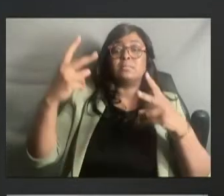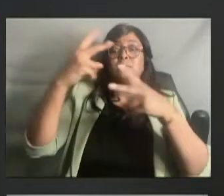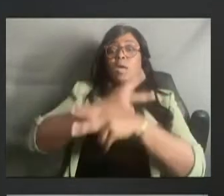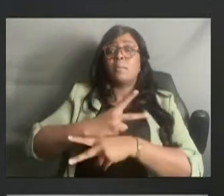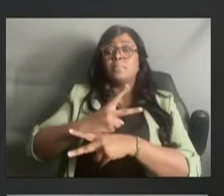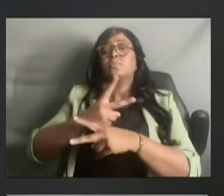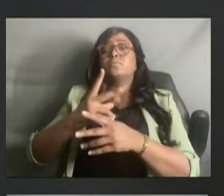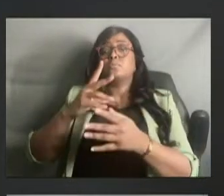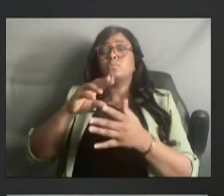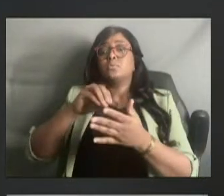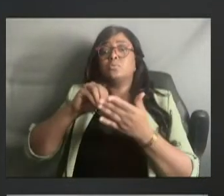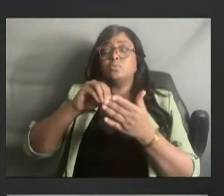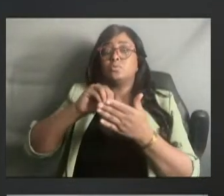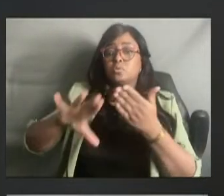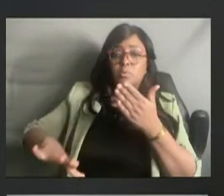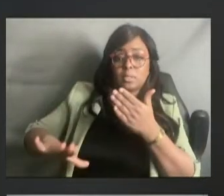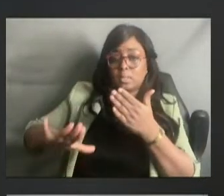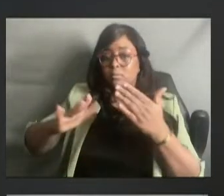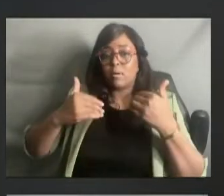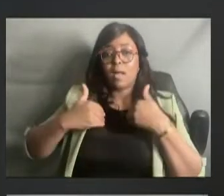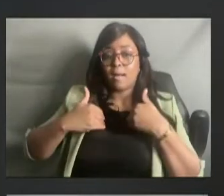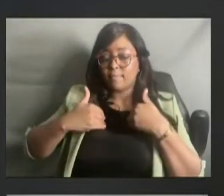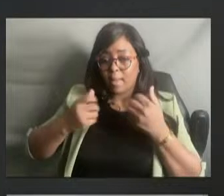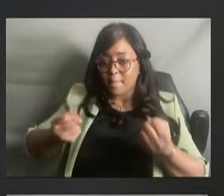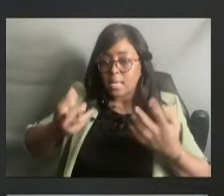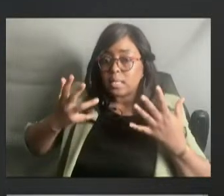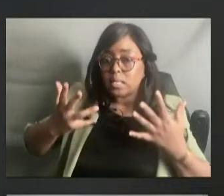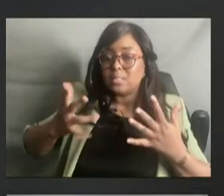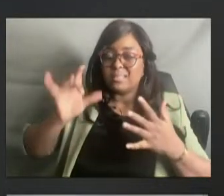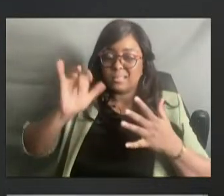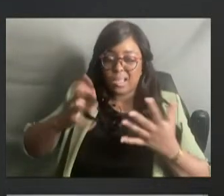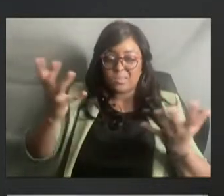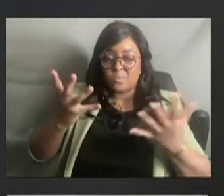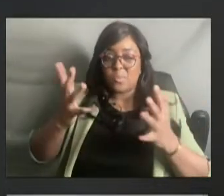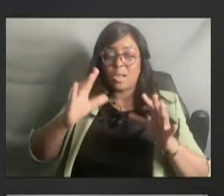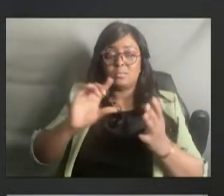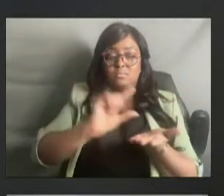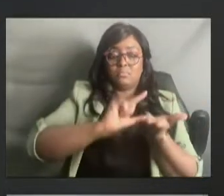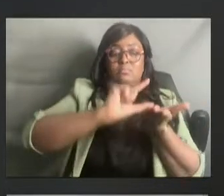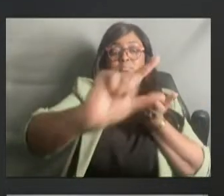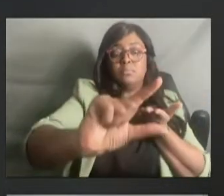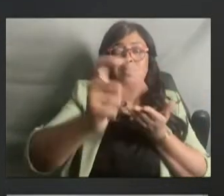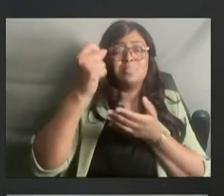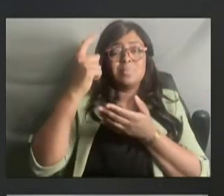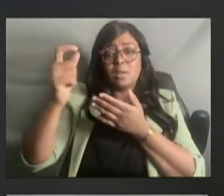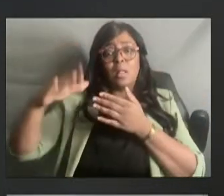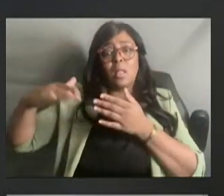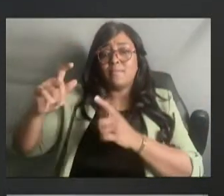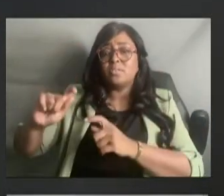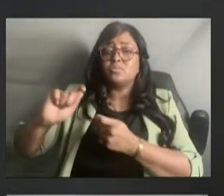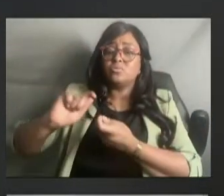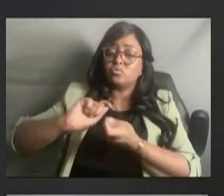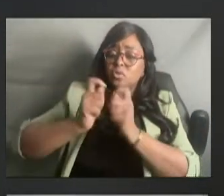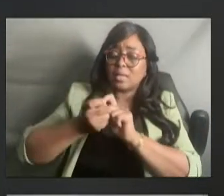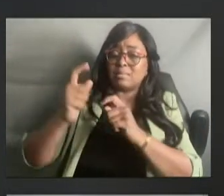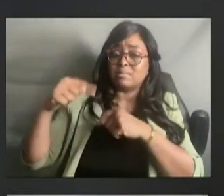you get a set dollar amount times the number of students that you have. That's what you